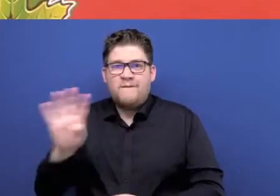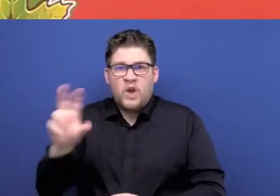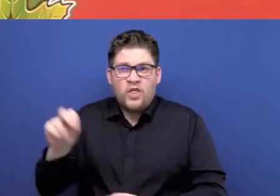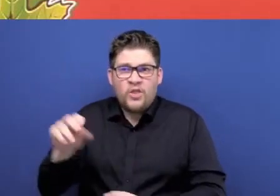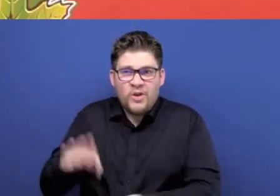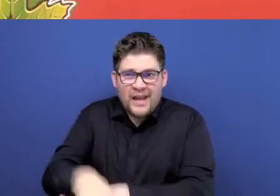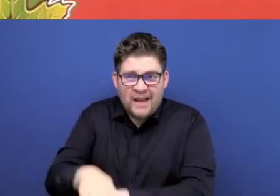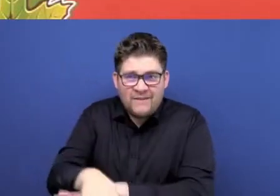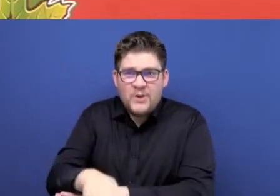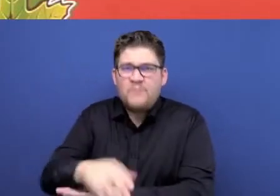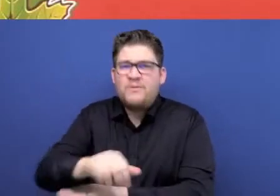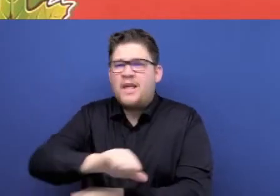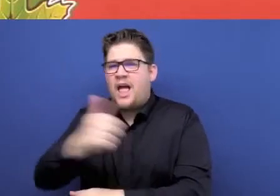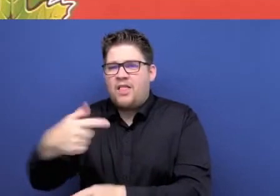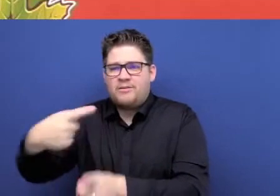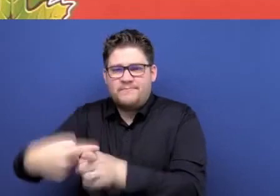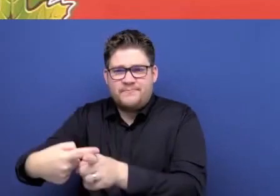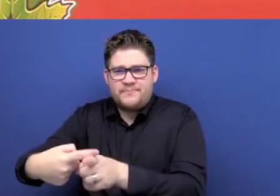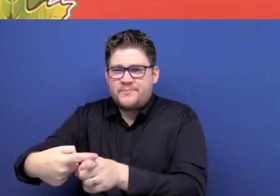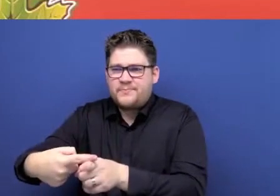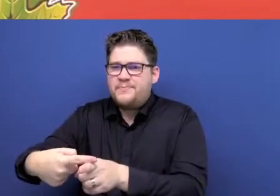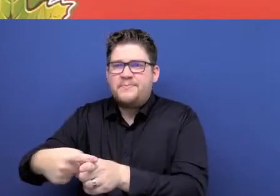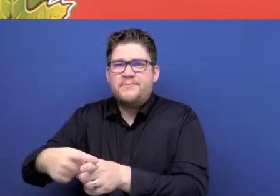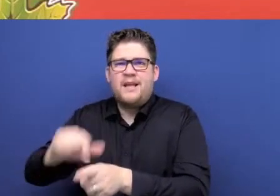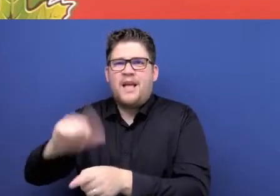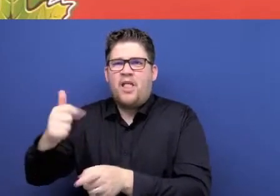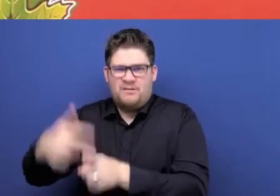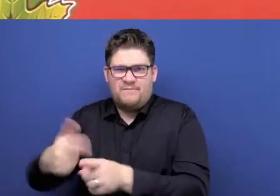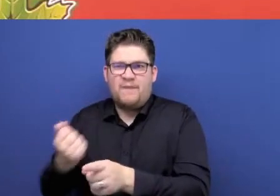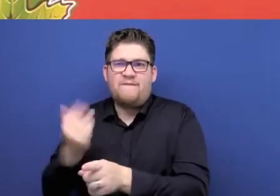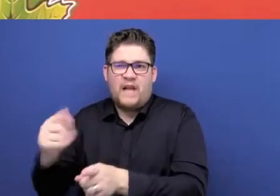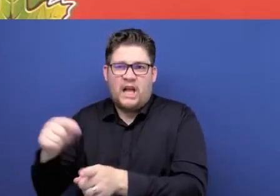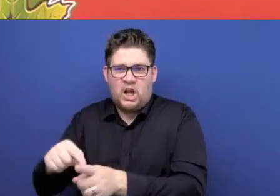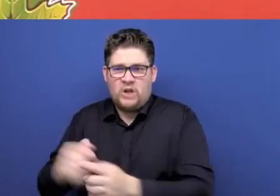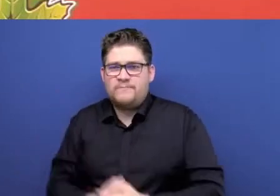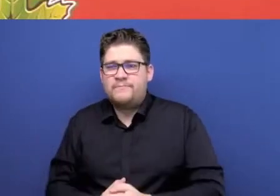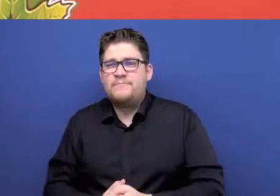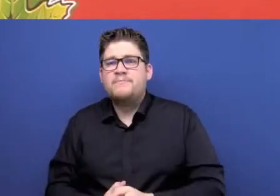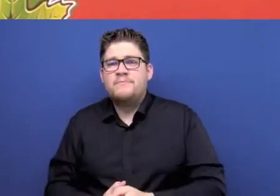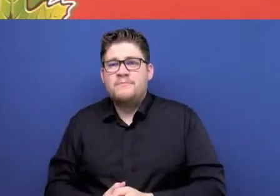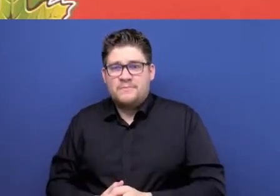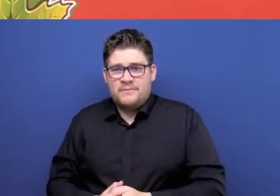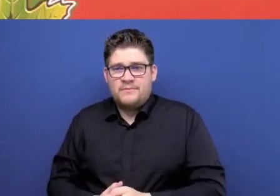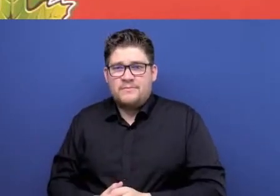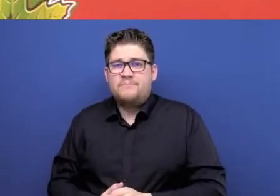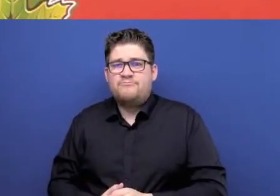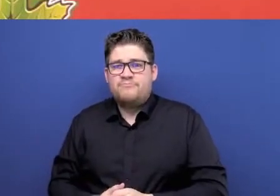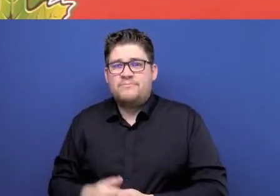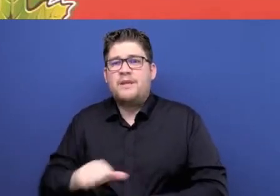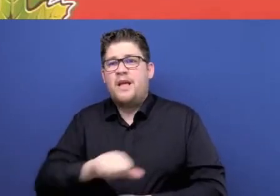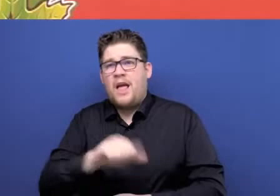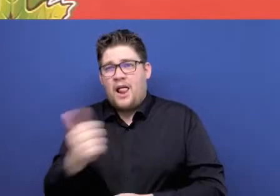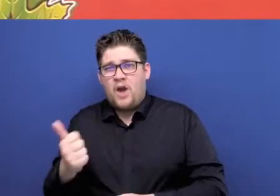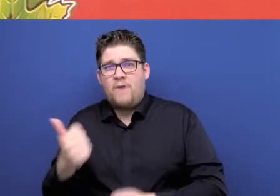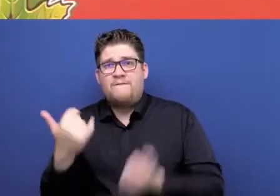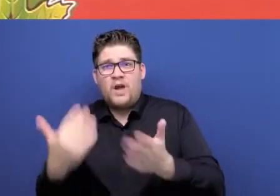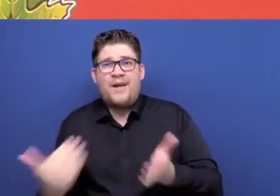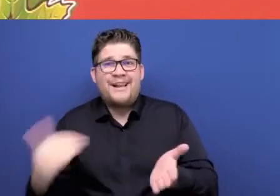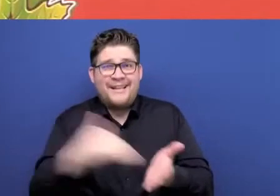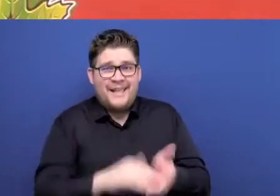familiar with that area and then again at five p.m. at the intersection of Highway three